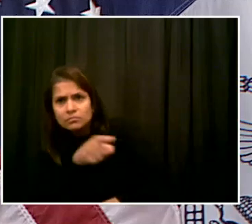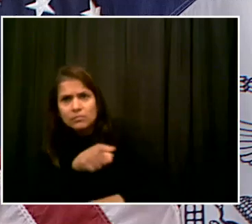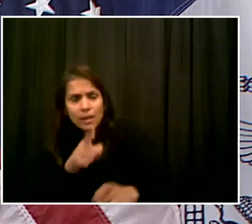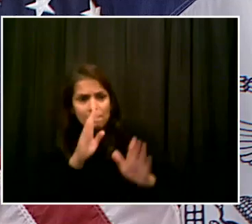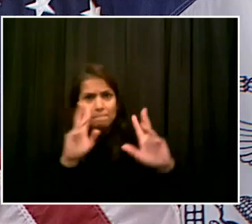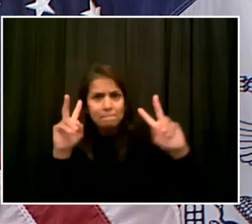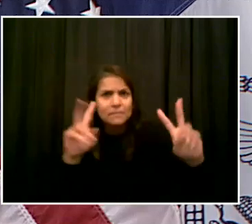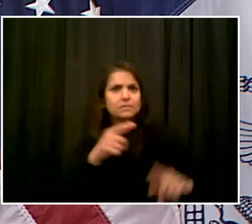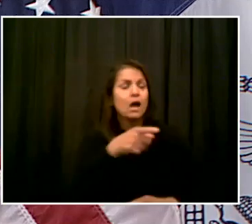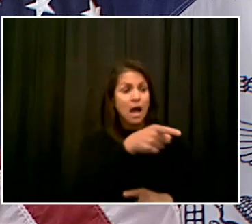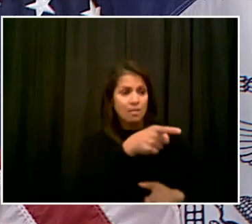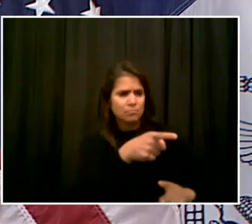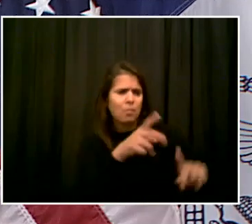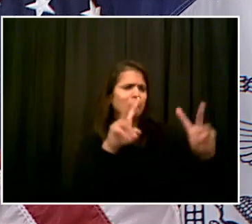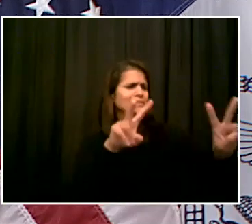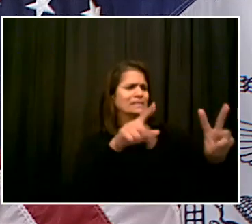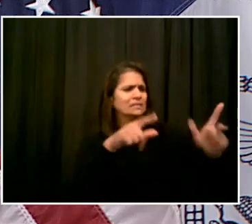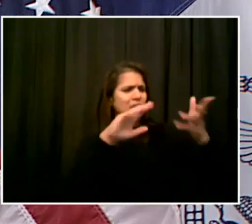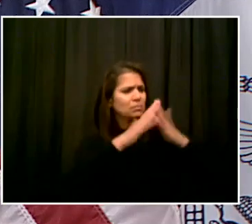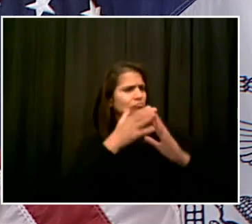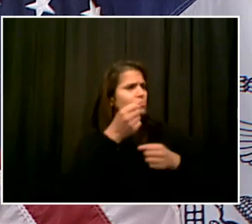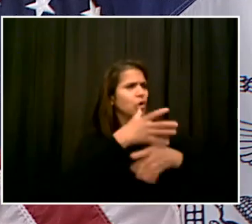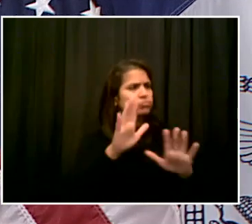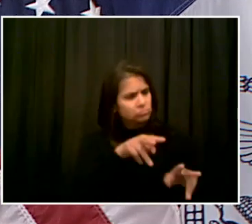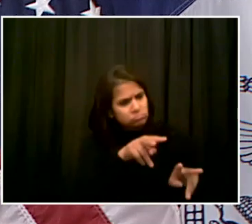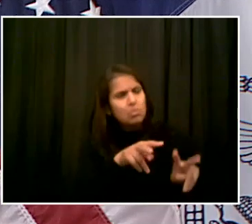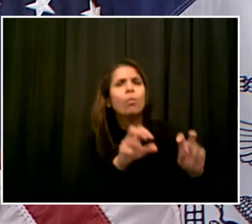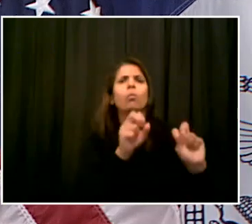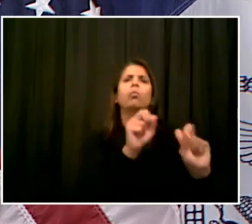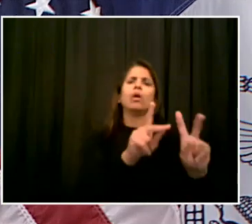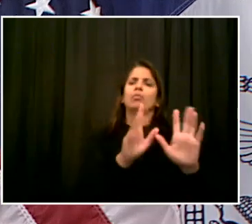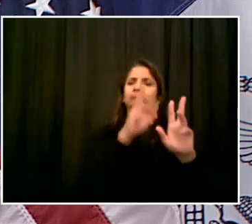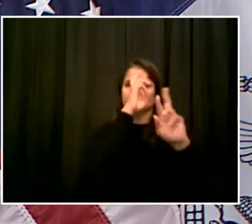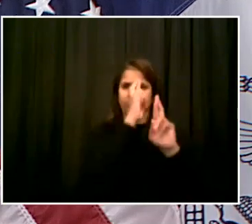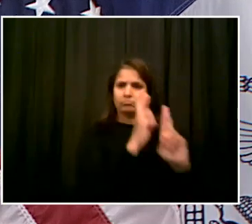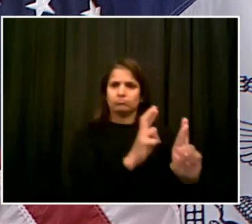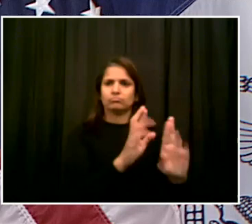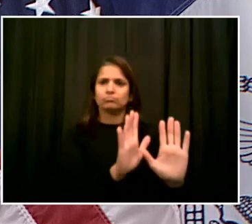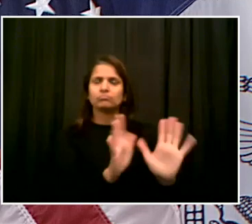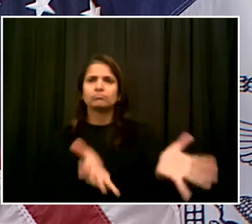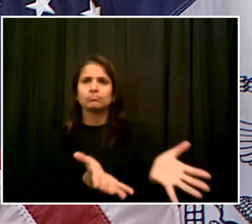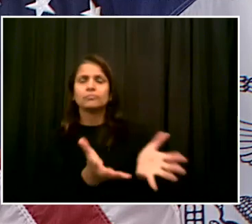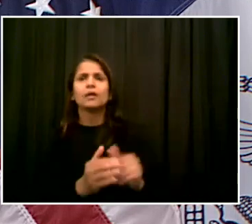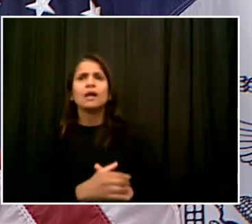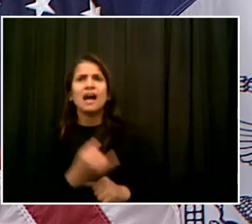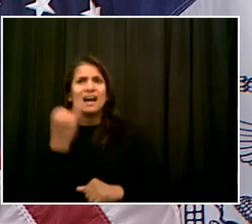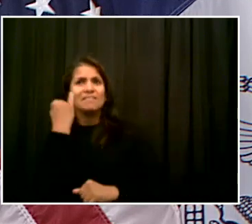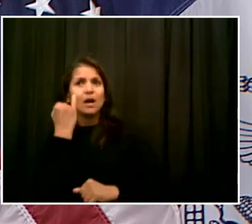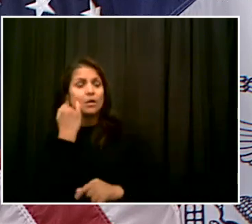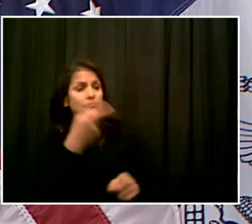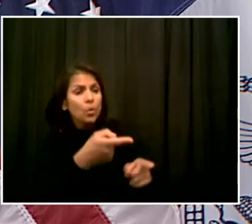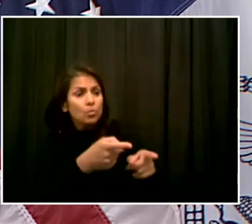GOAL. DNWANT TO CAUSE A PROBLEM, WE ANWT OPPELE TO NOT BE OUT. BUT IF THEY ARE GOING ABOUT THEIR BUSINESS